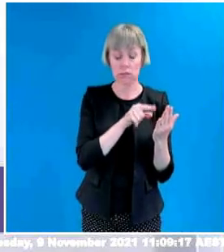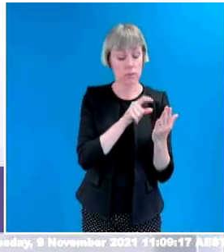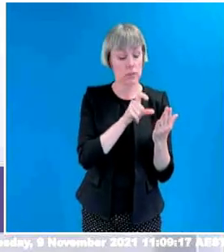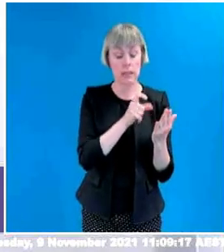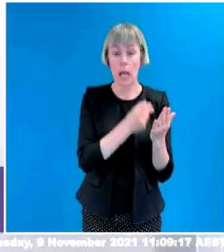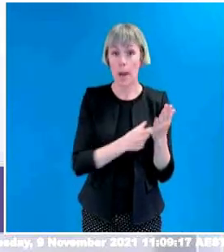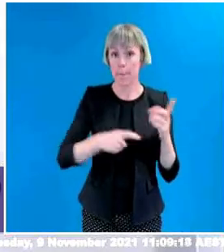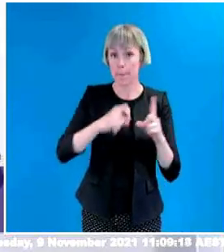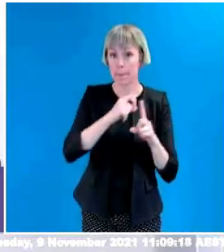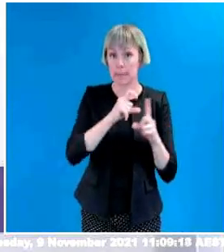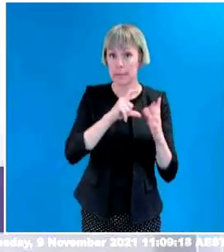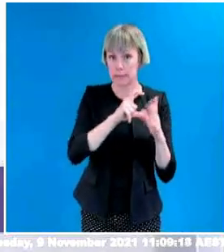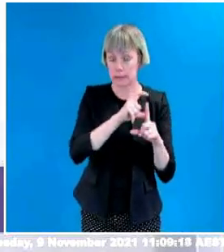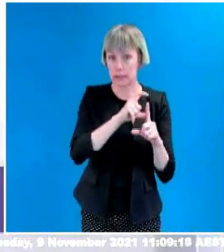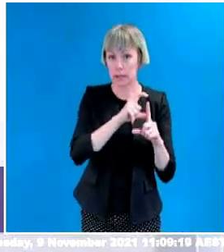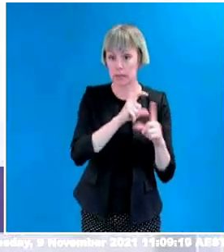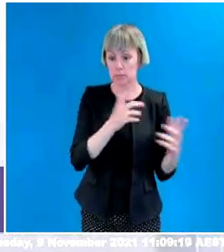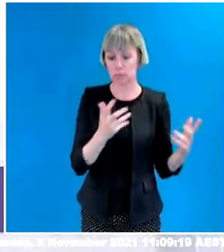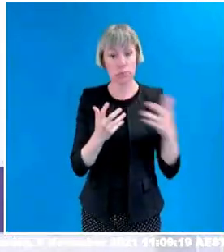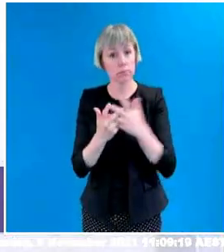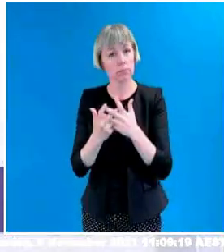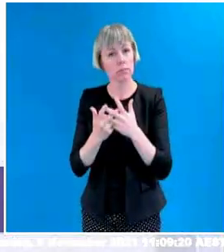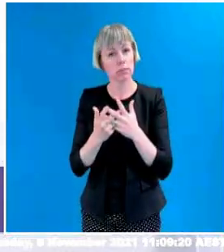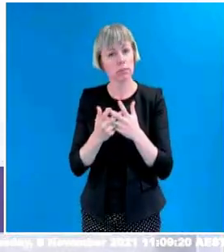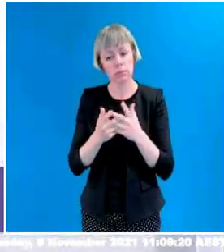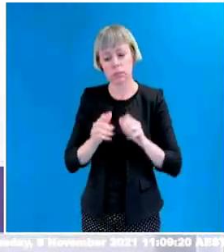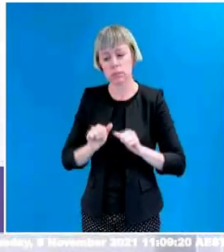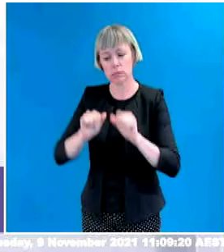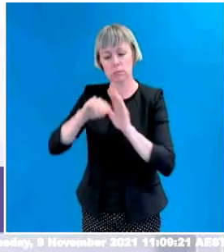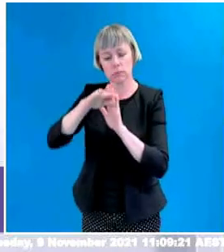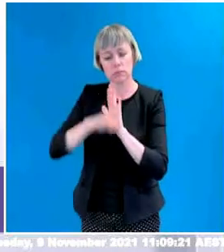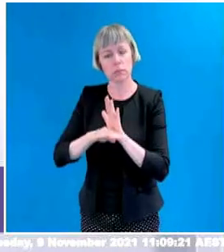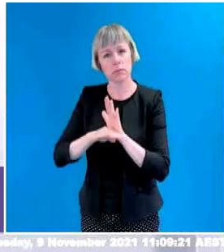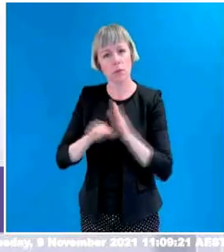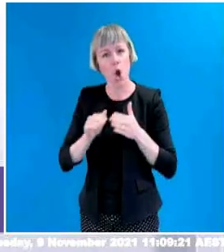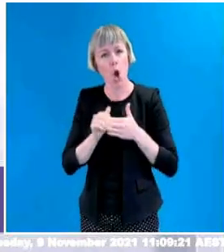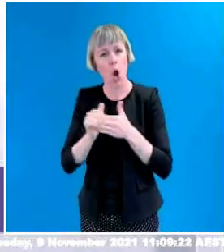had any special place in the Guiding Principles? No.